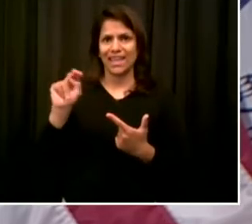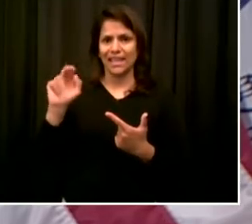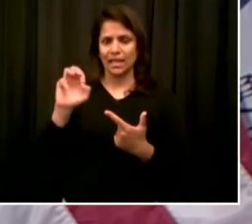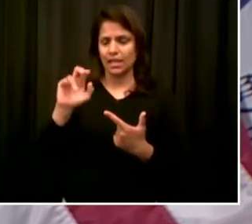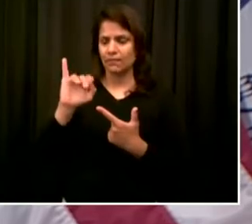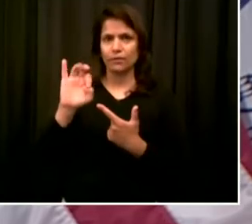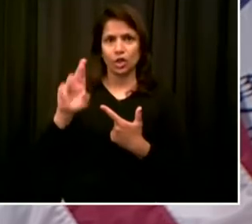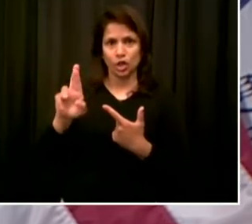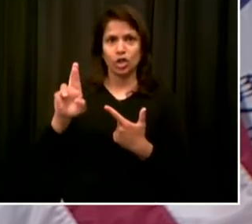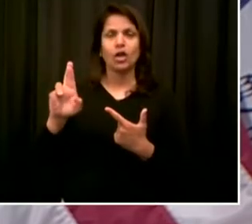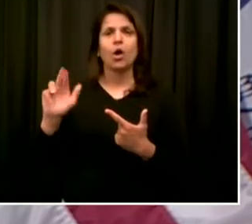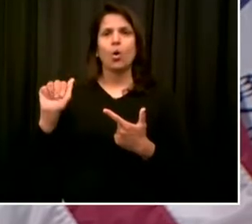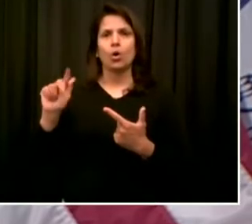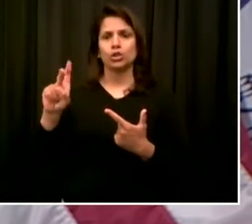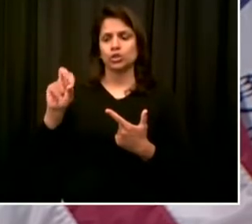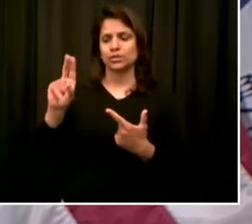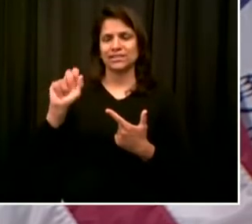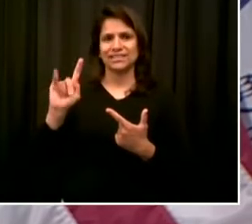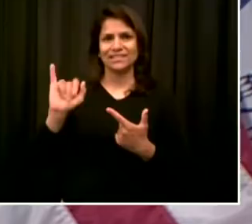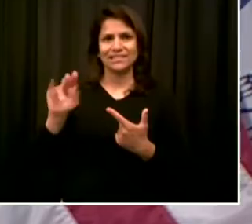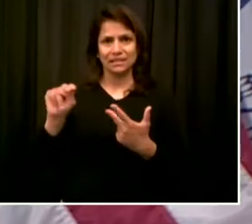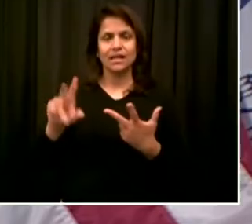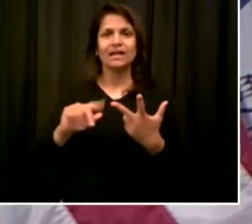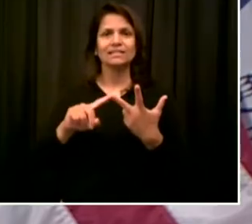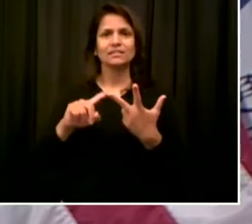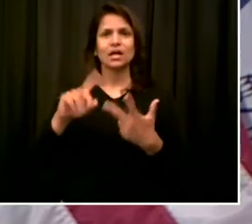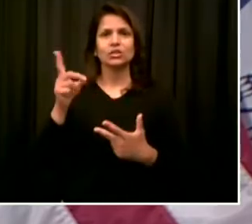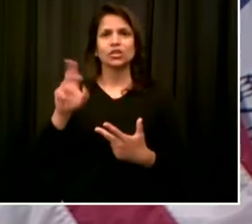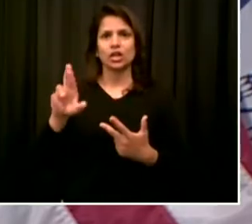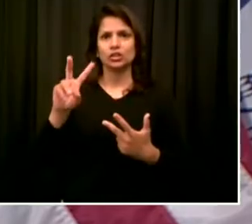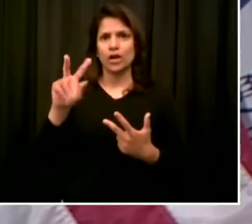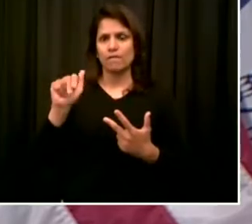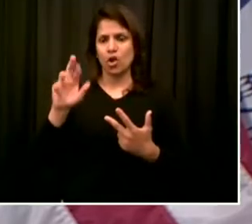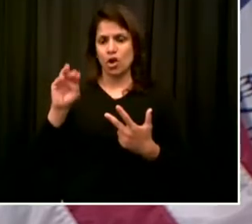COMMISSIONER CHAIR OF THE BOARD OF CORRECTIONS AND THE SENIOR